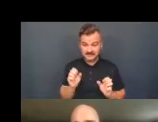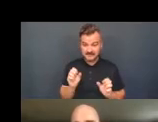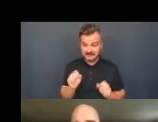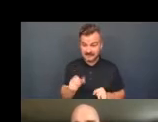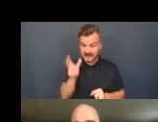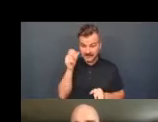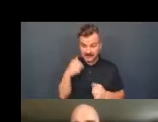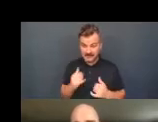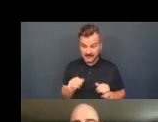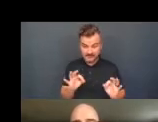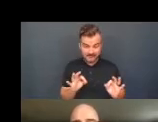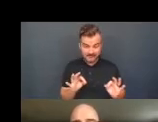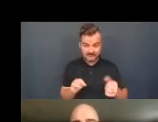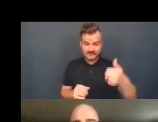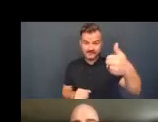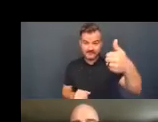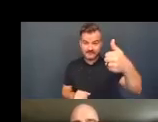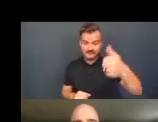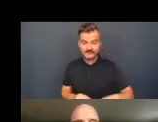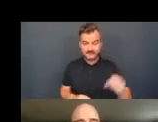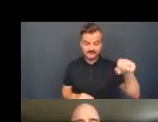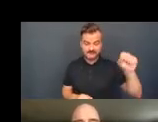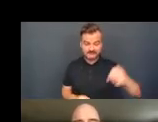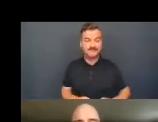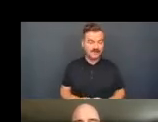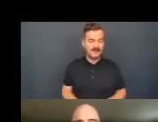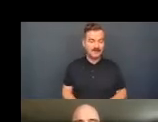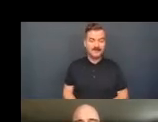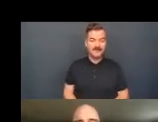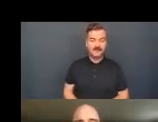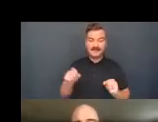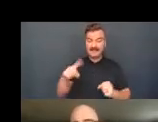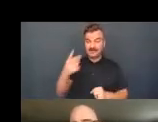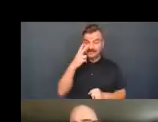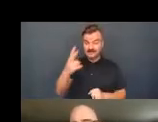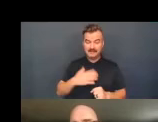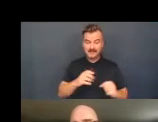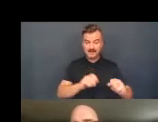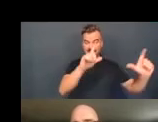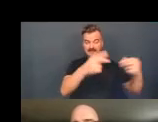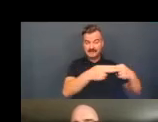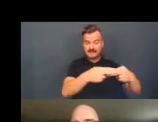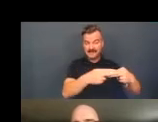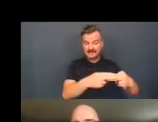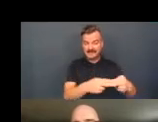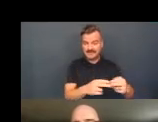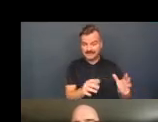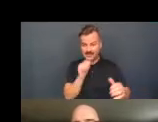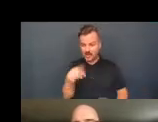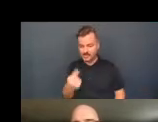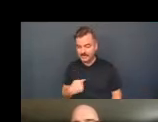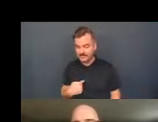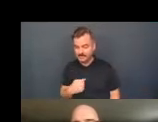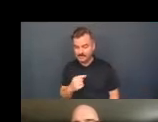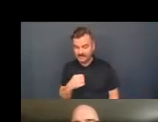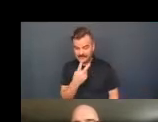16:13:29 I believe so. Okay, and can people see my slides, and not just me.